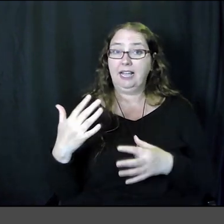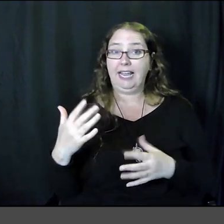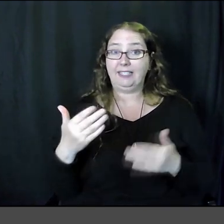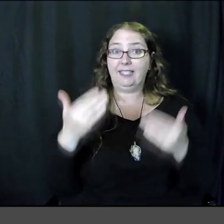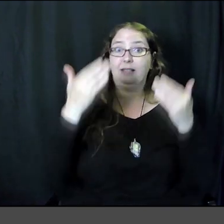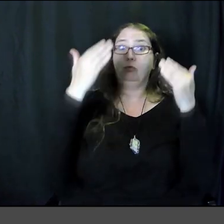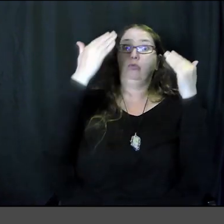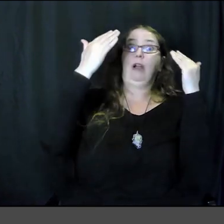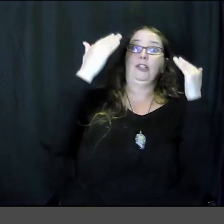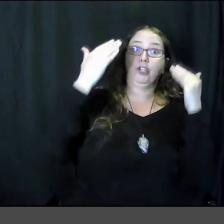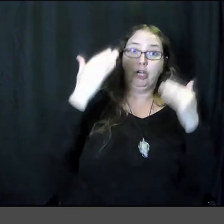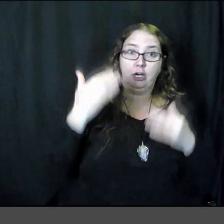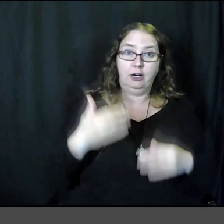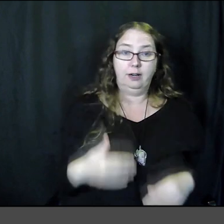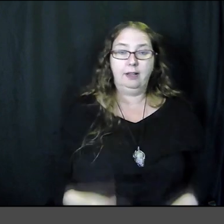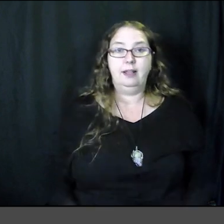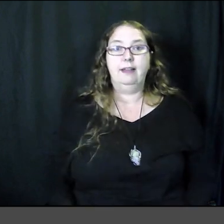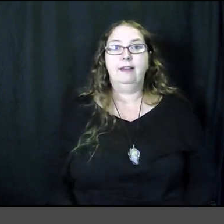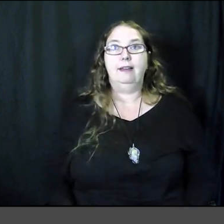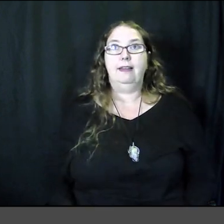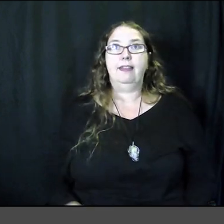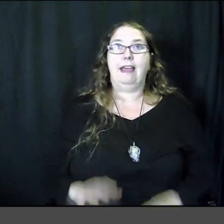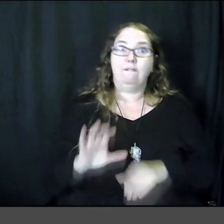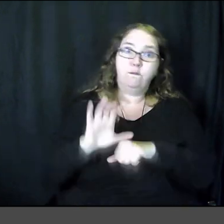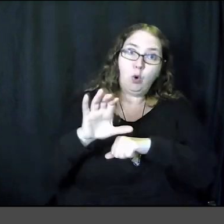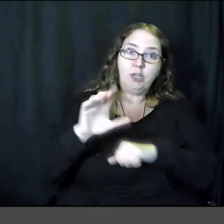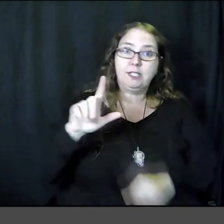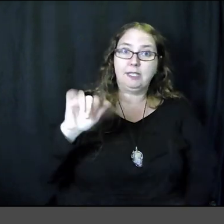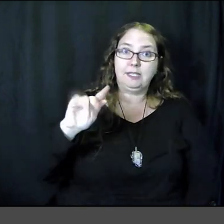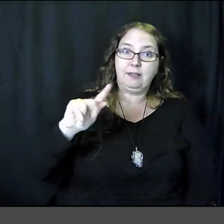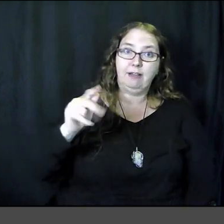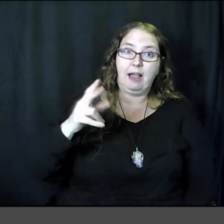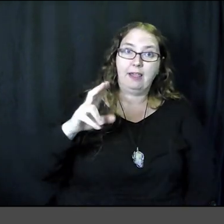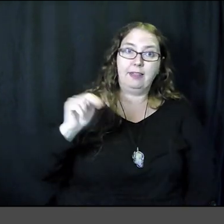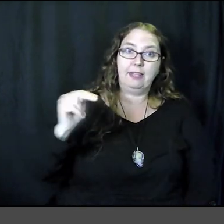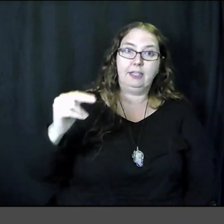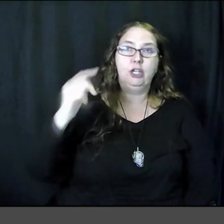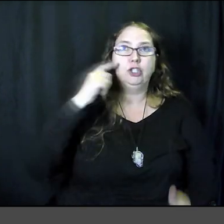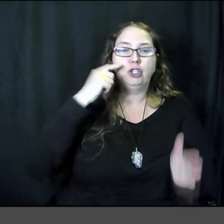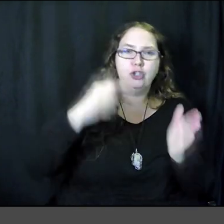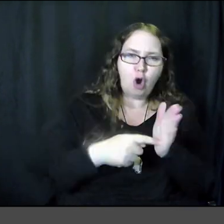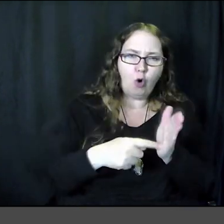THAT FORCES THE LEVIATHAN TO KNOW, TO LEARN, TO RETHINK, TO SAY,